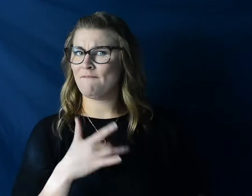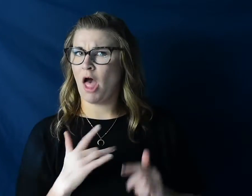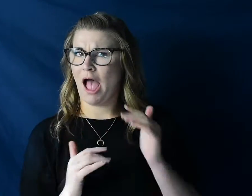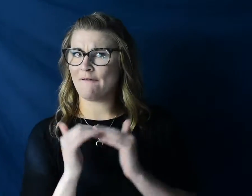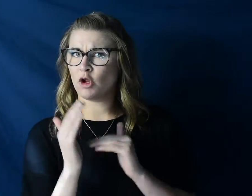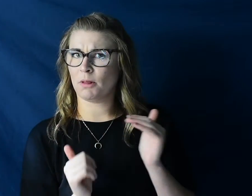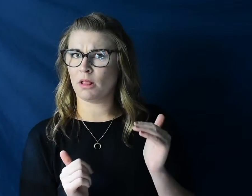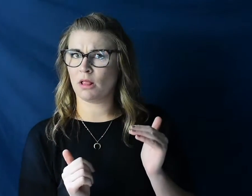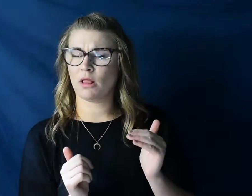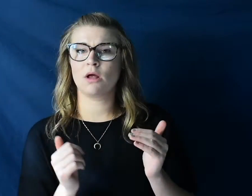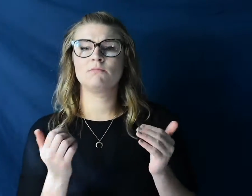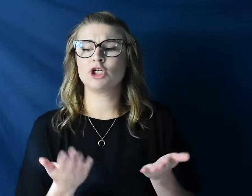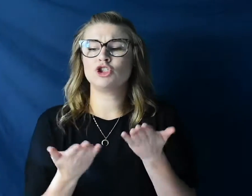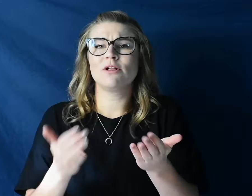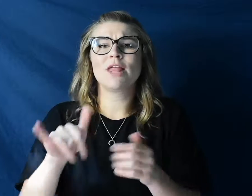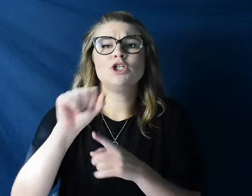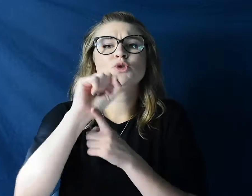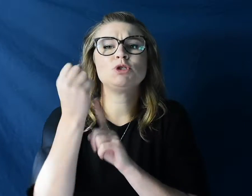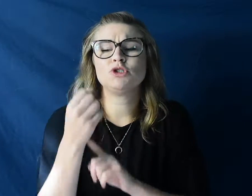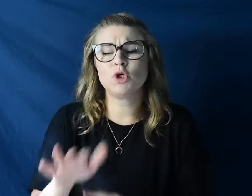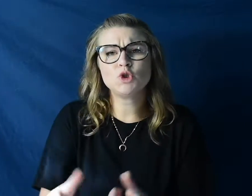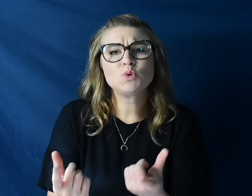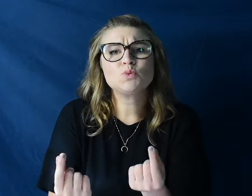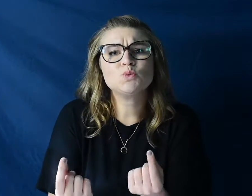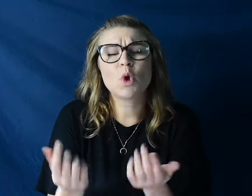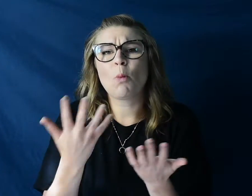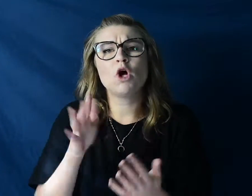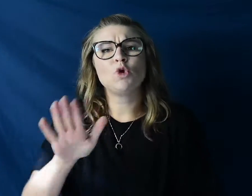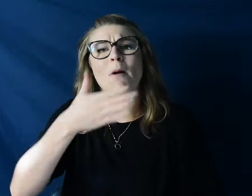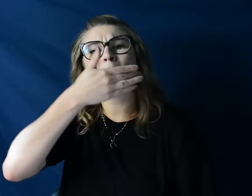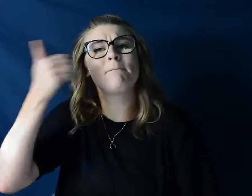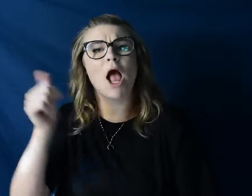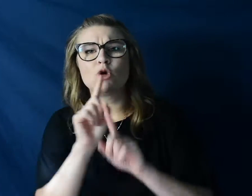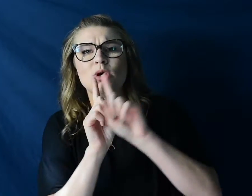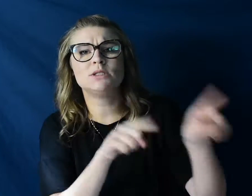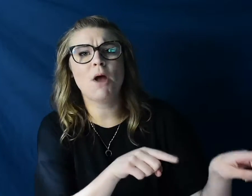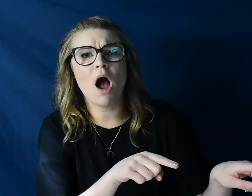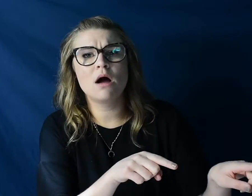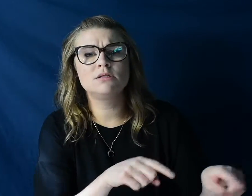but it doesn't feel comfortable. In that situation what do you do, what's your best response.